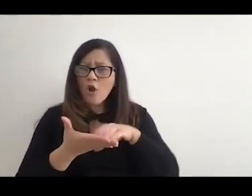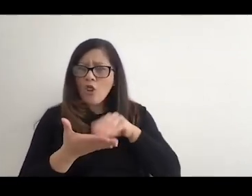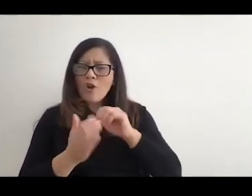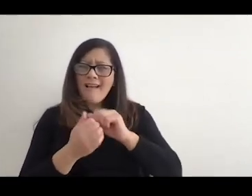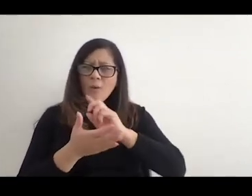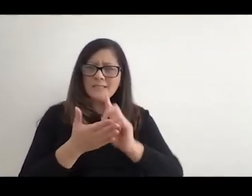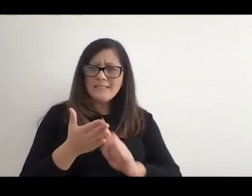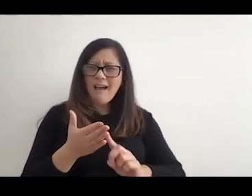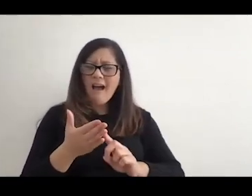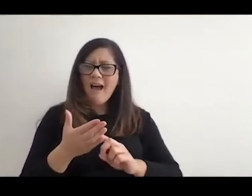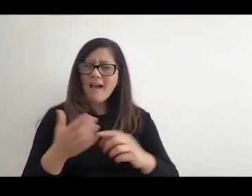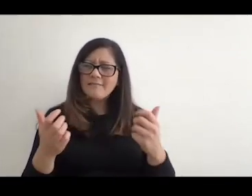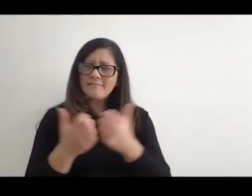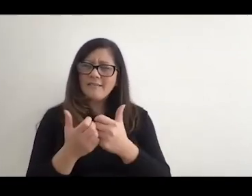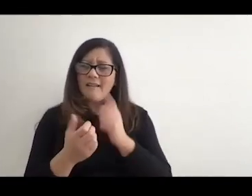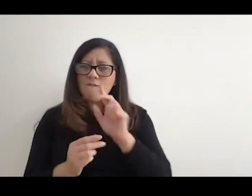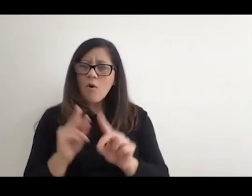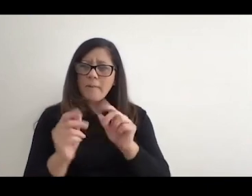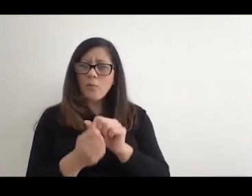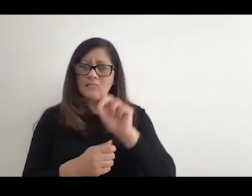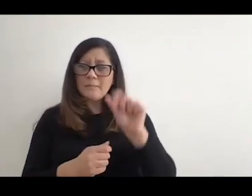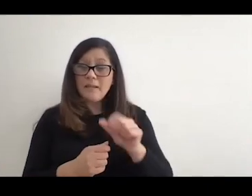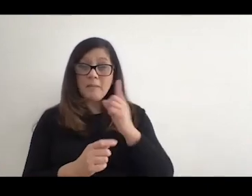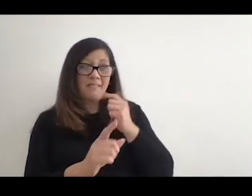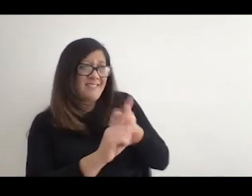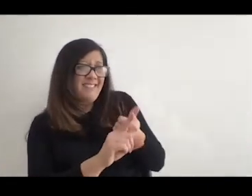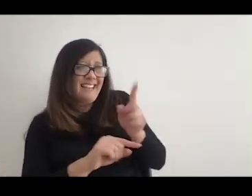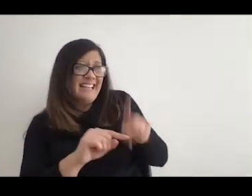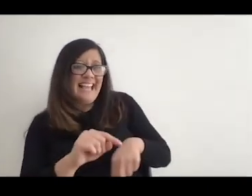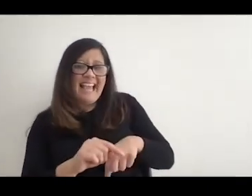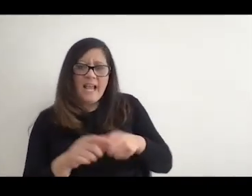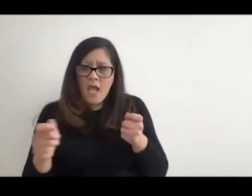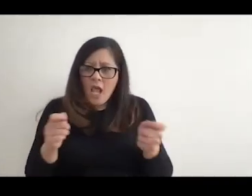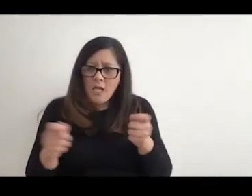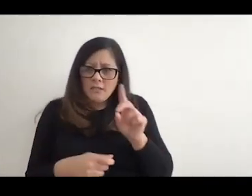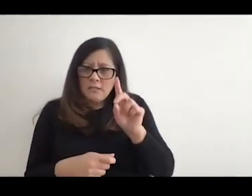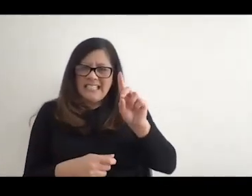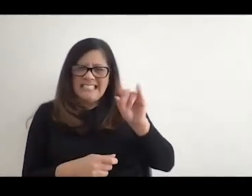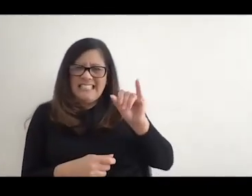space and they can't deal with disability. And they just kind of want to jump right into it,